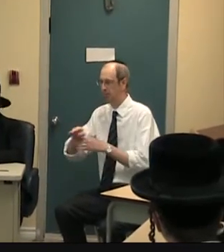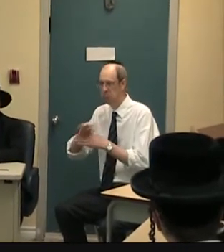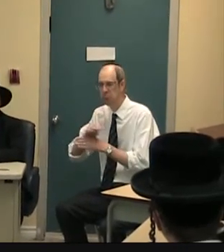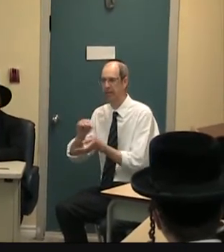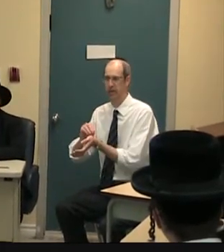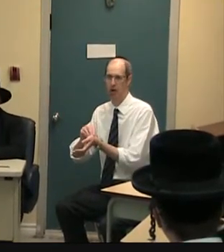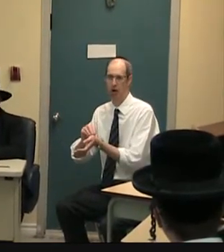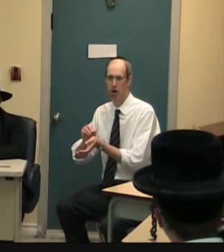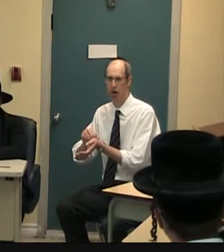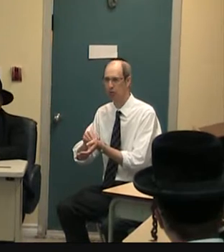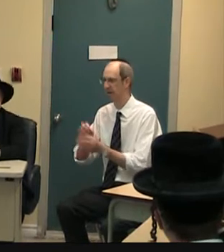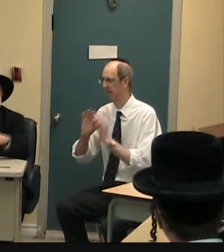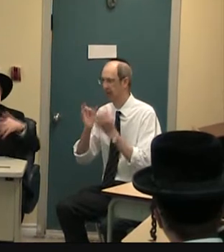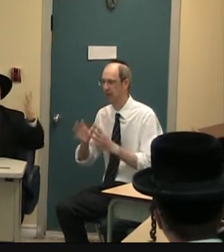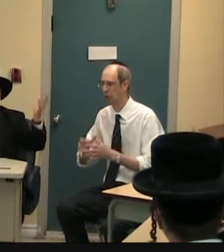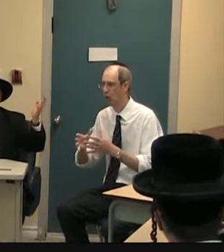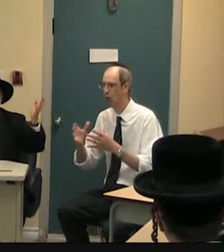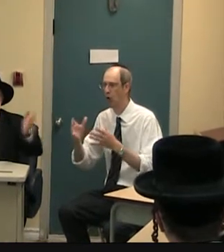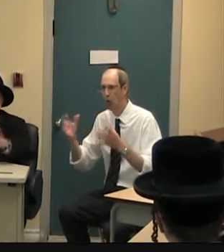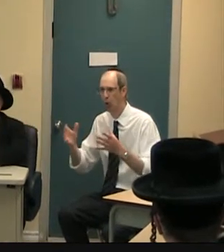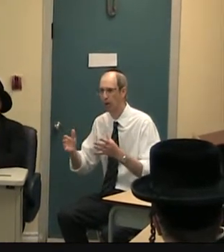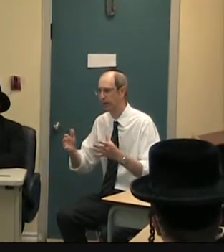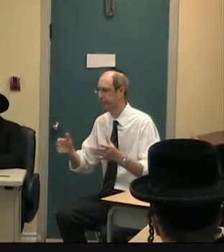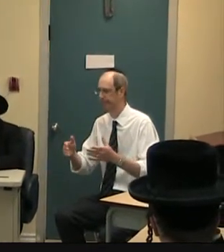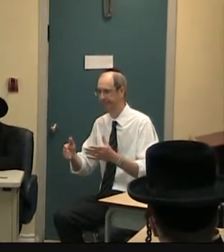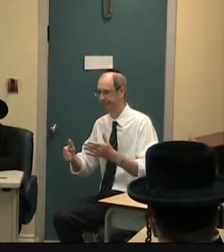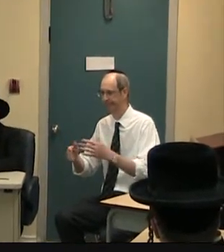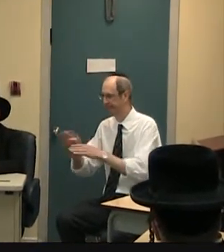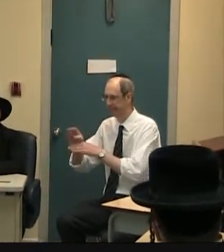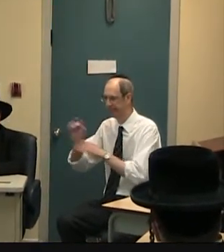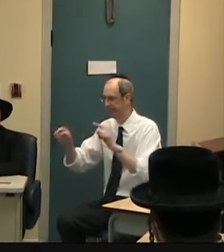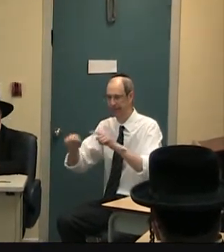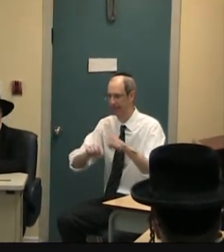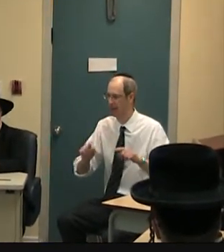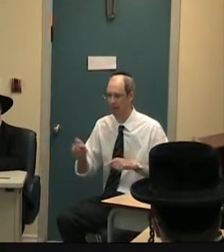with the growing family with the million things on his plate and and i know what if he gives